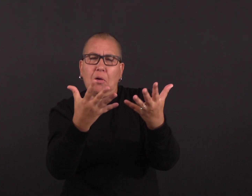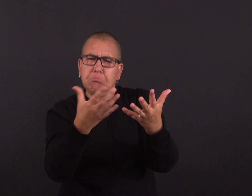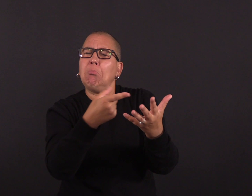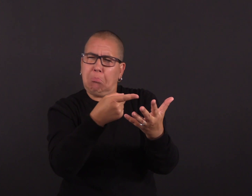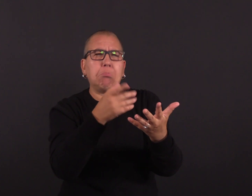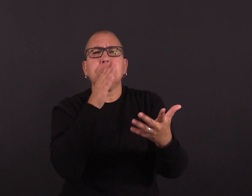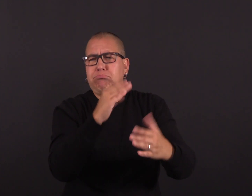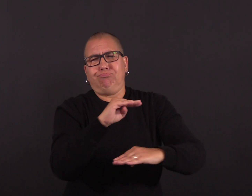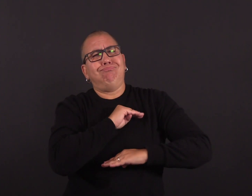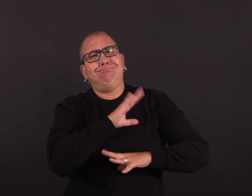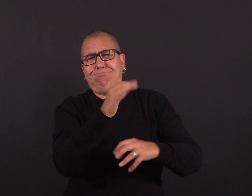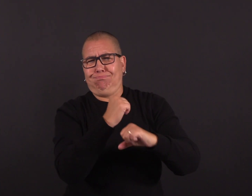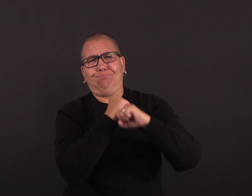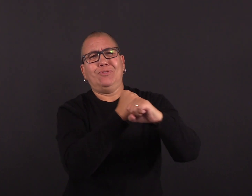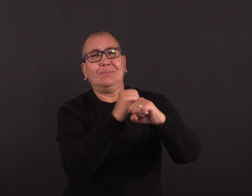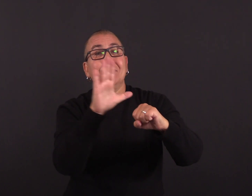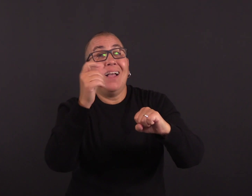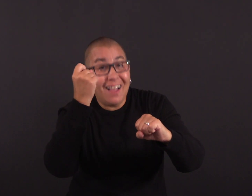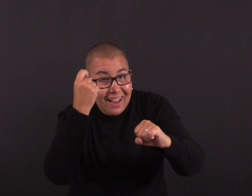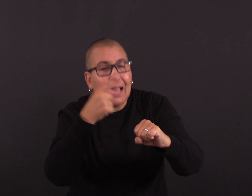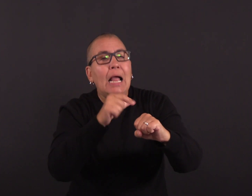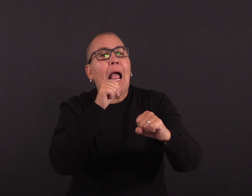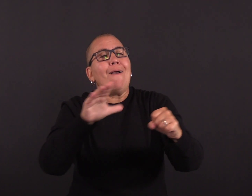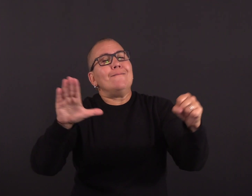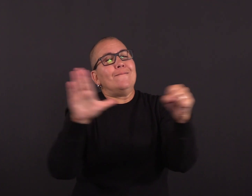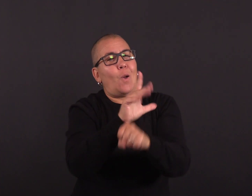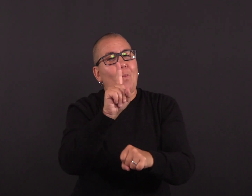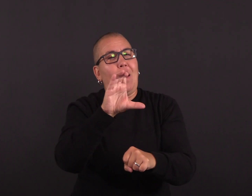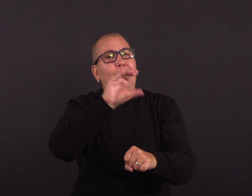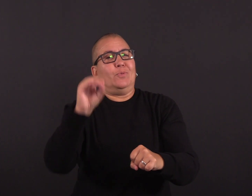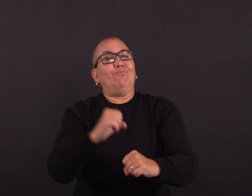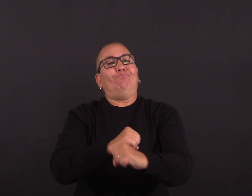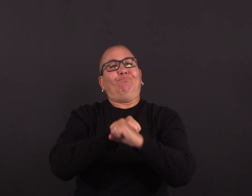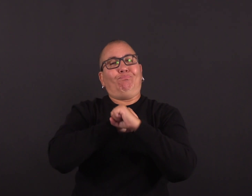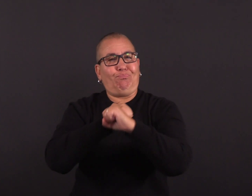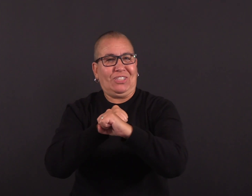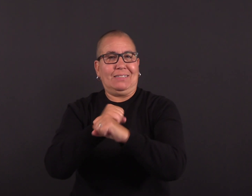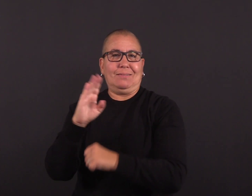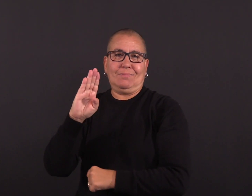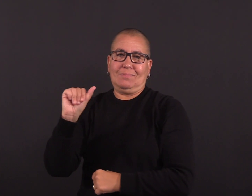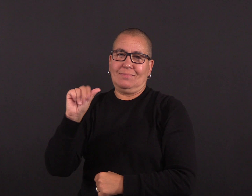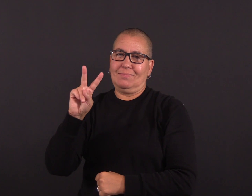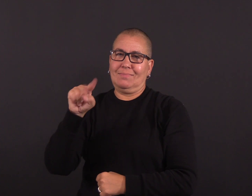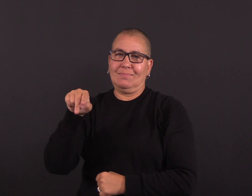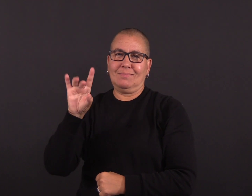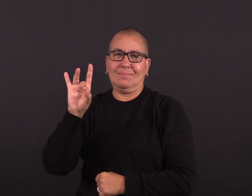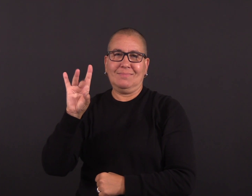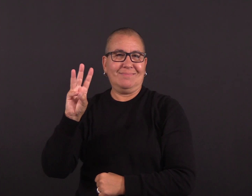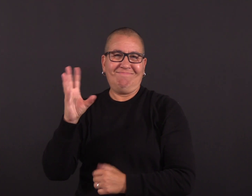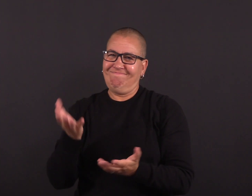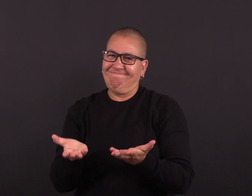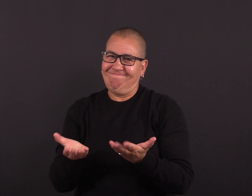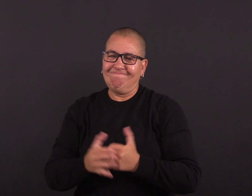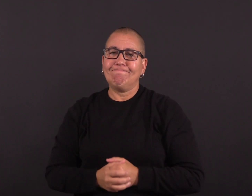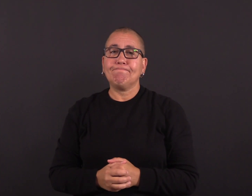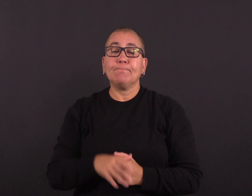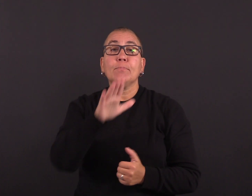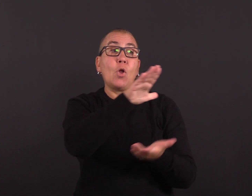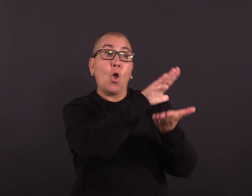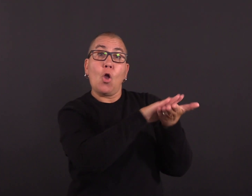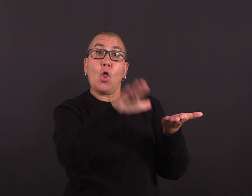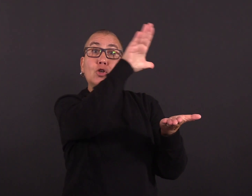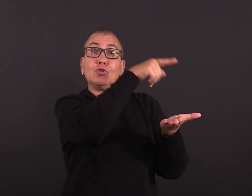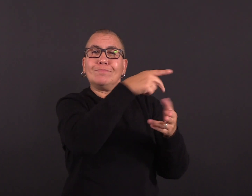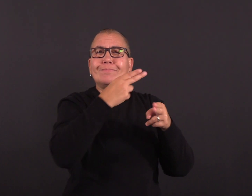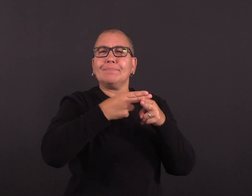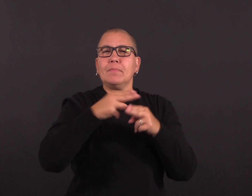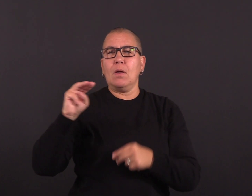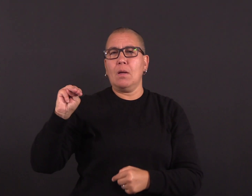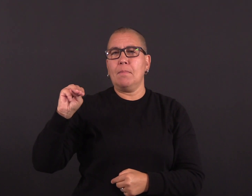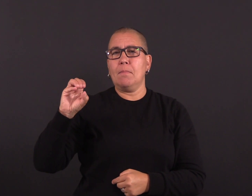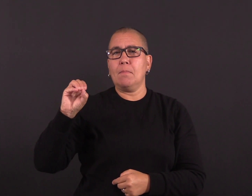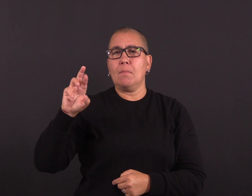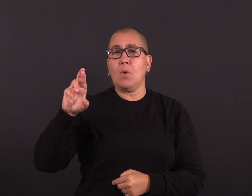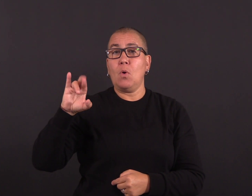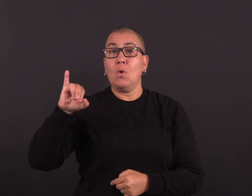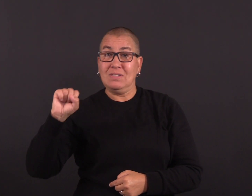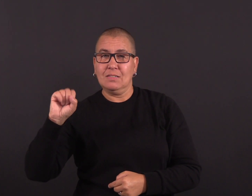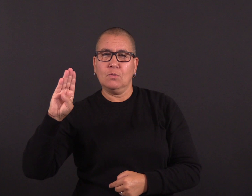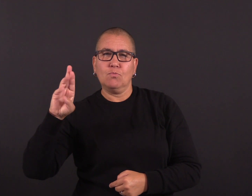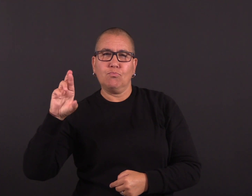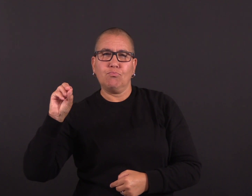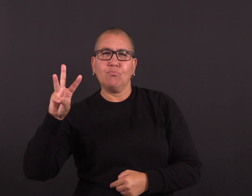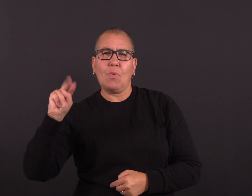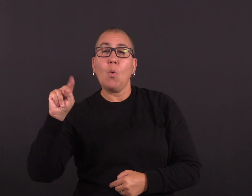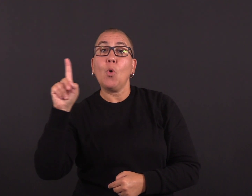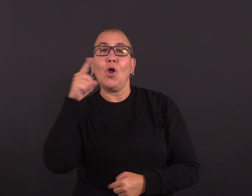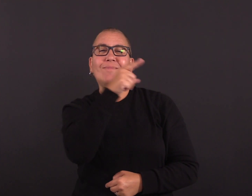typical return-to-school surge in all kinds of respiratory illness, whether colds, flu or Covid.